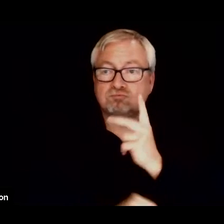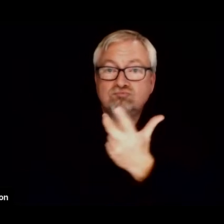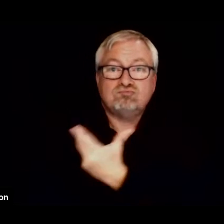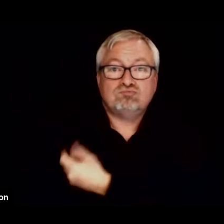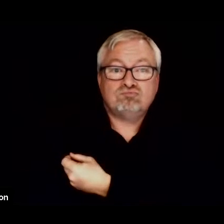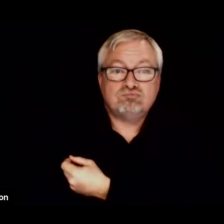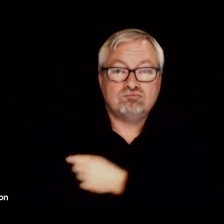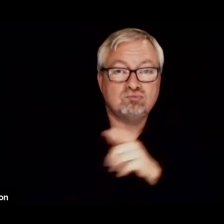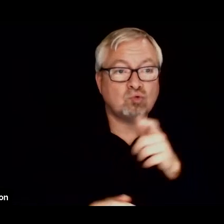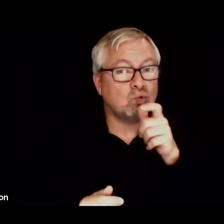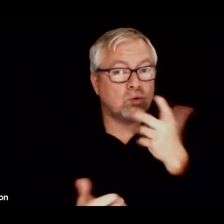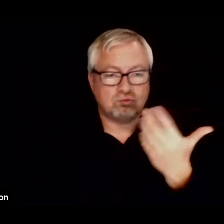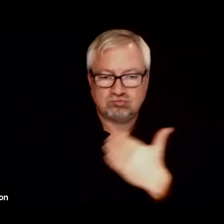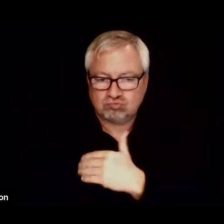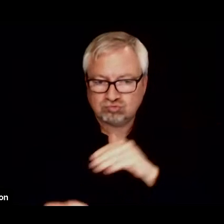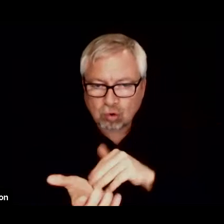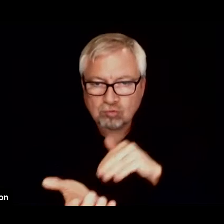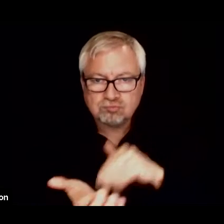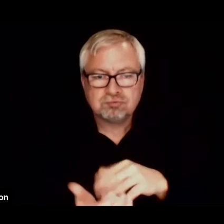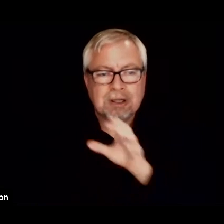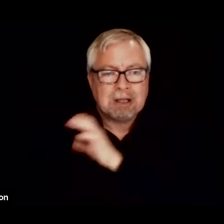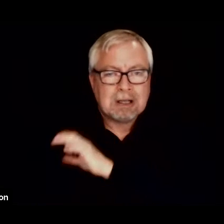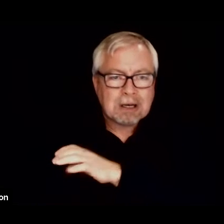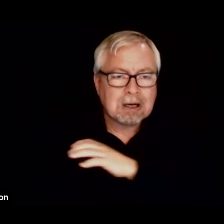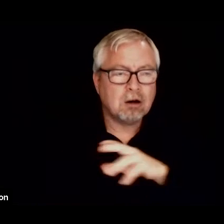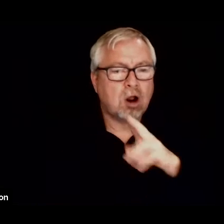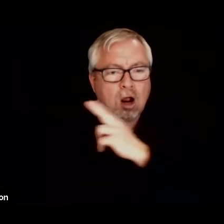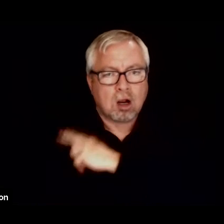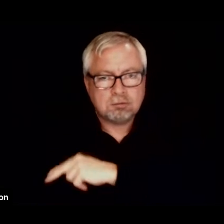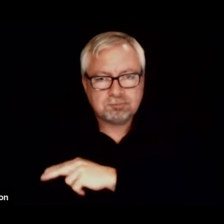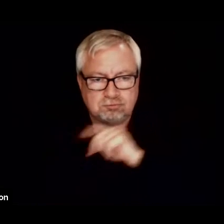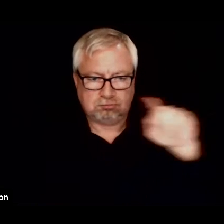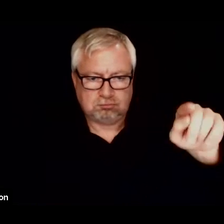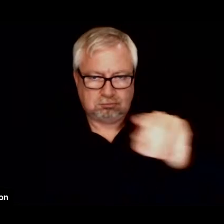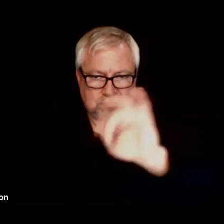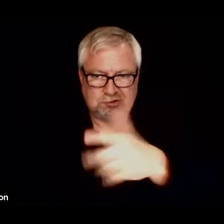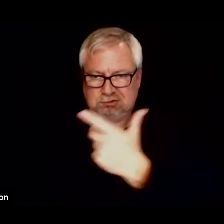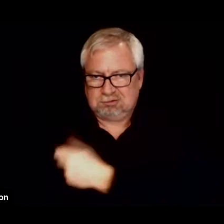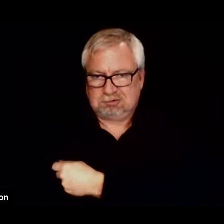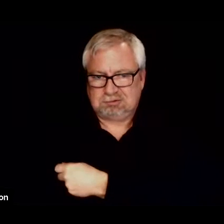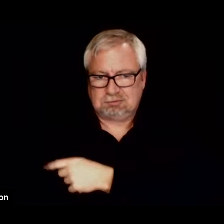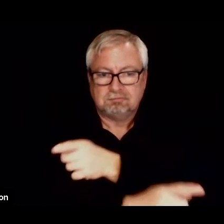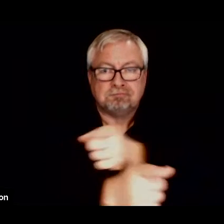administration of the vaccine, are able under the law to charge for a